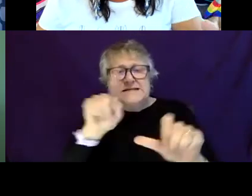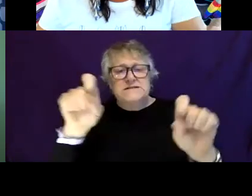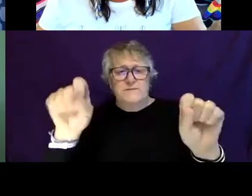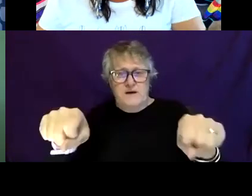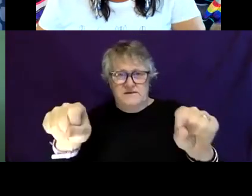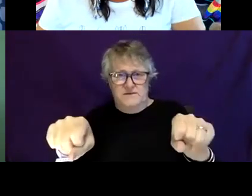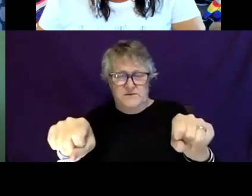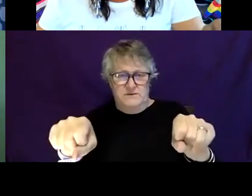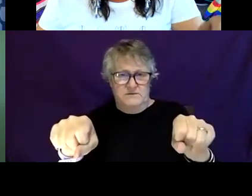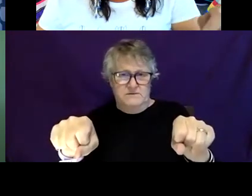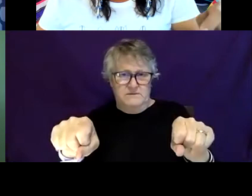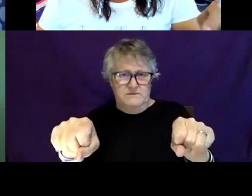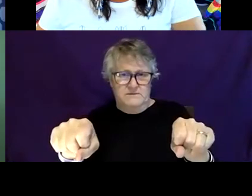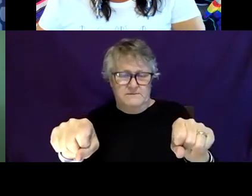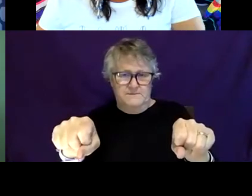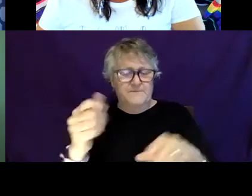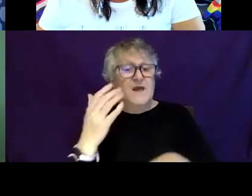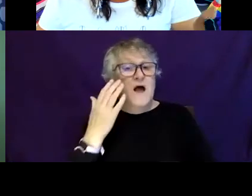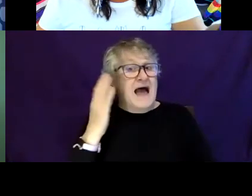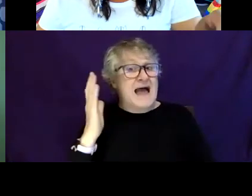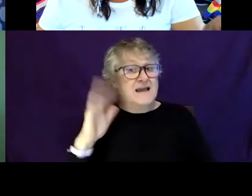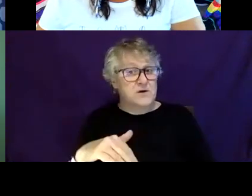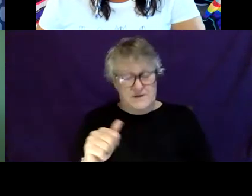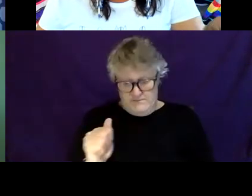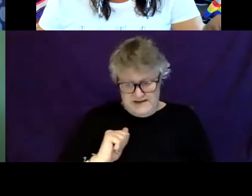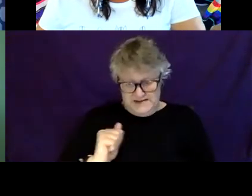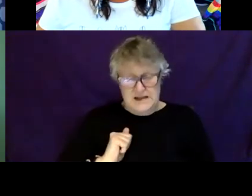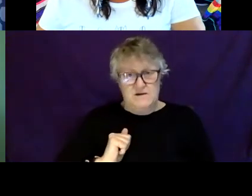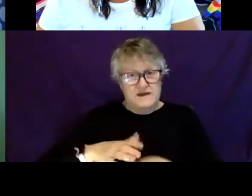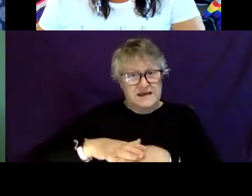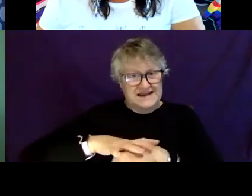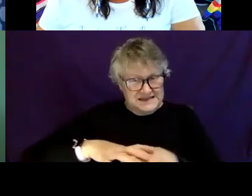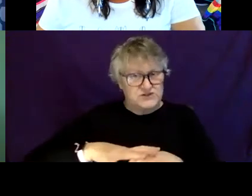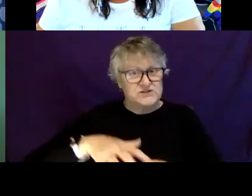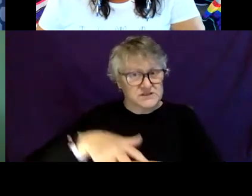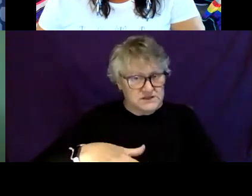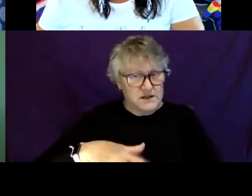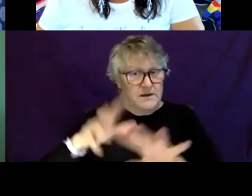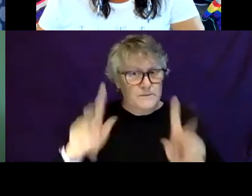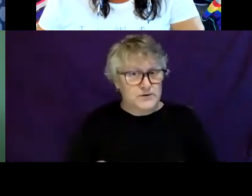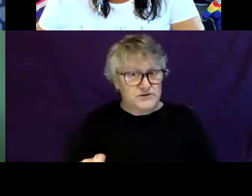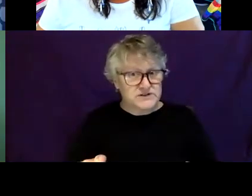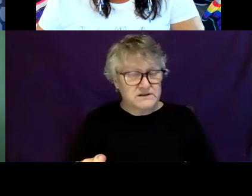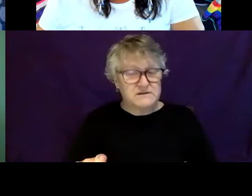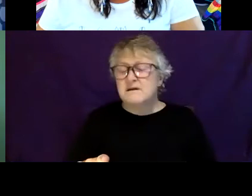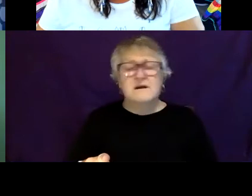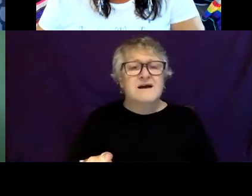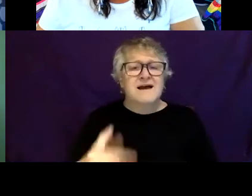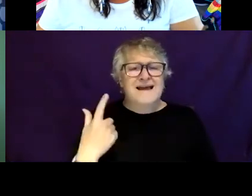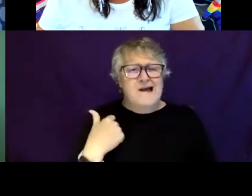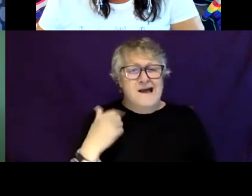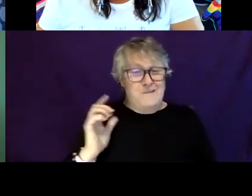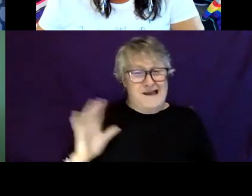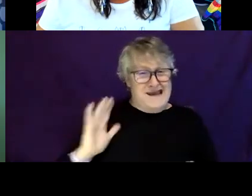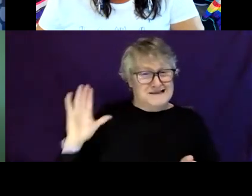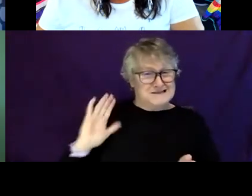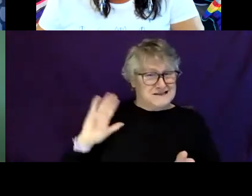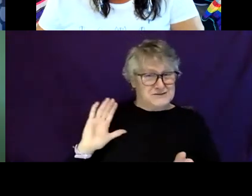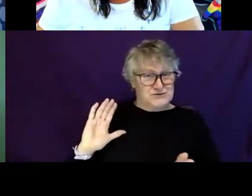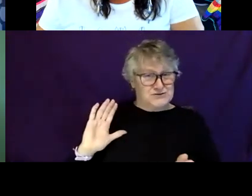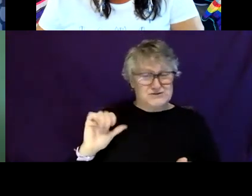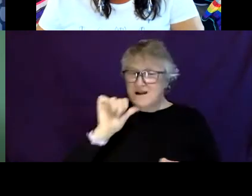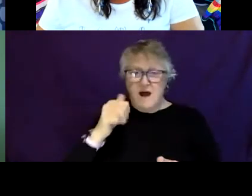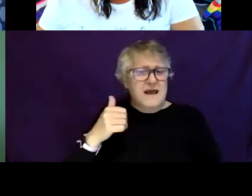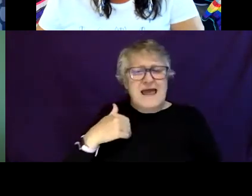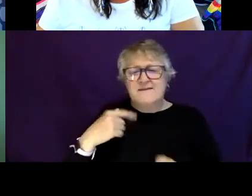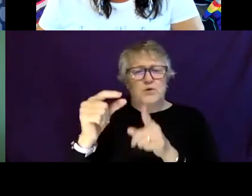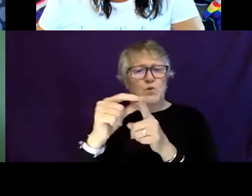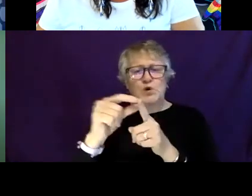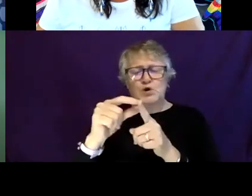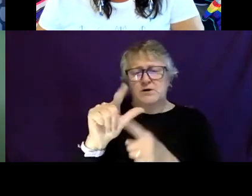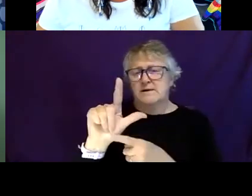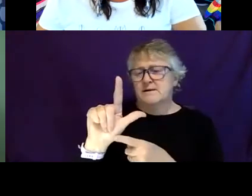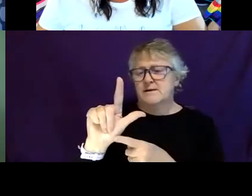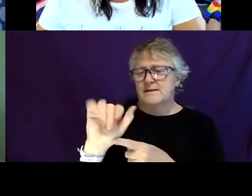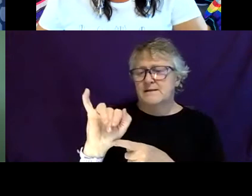Like, I know as an Indigenous person my ancestors didn't have the word liberation, because they were before colonization because they were already living in that context.